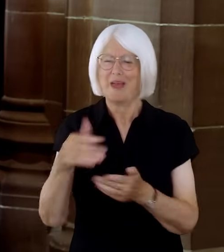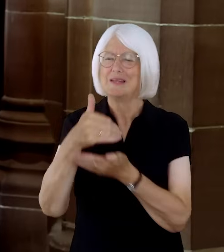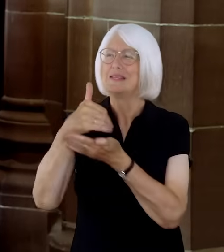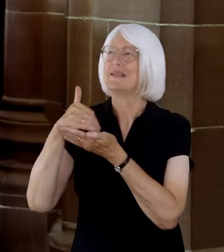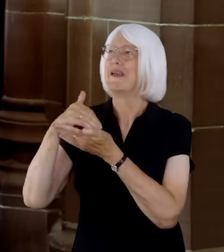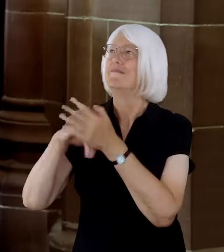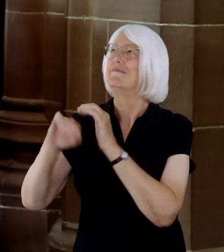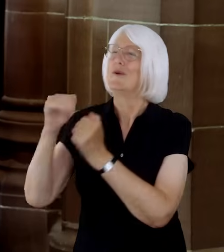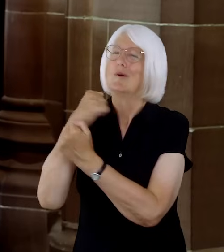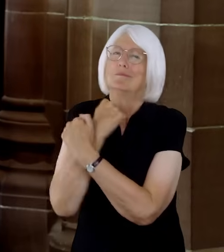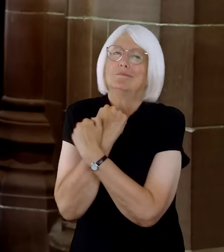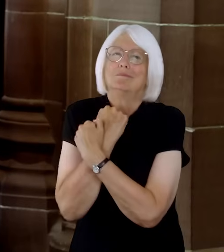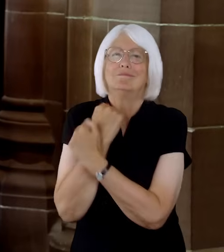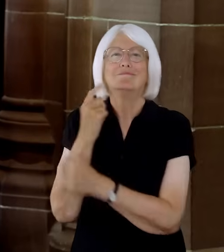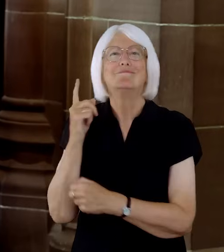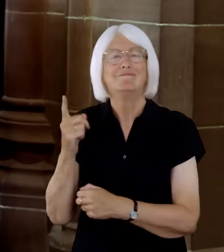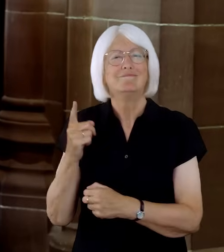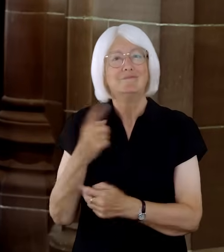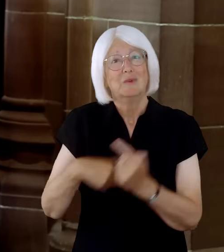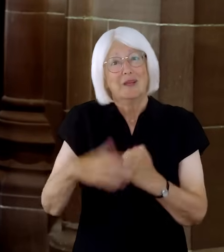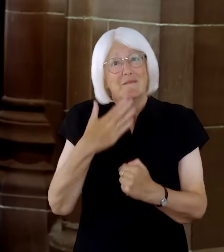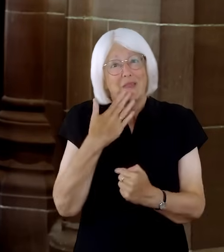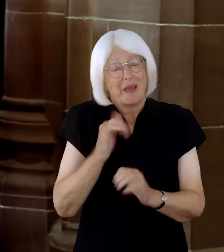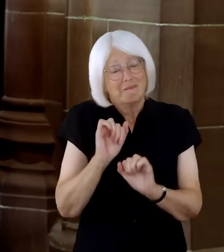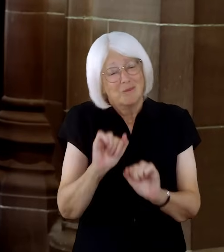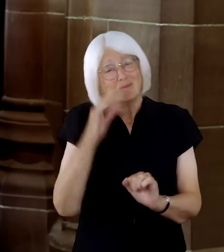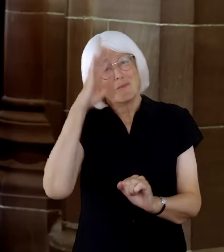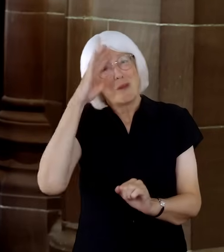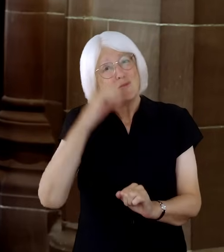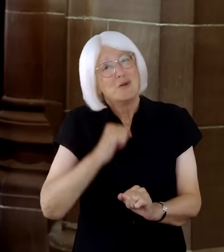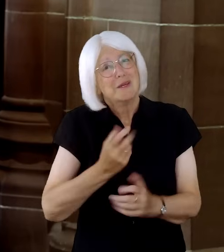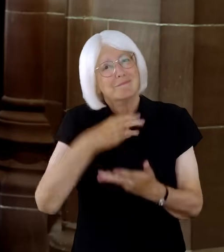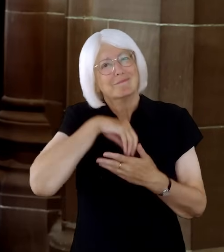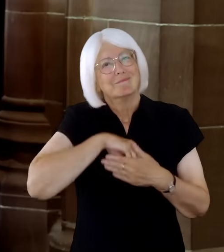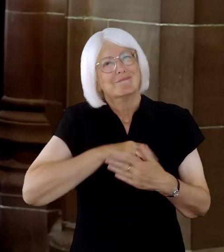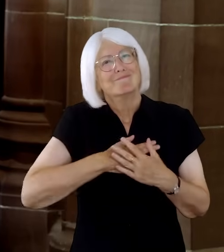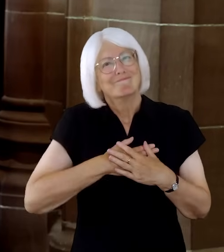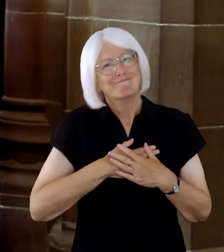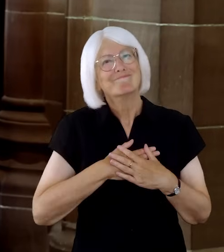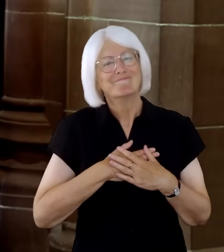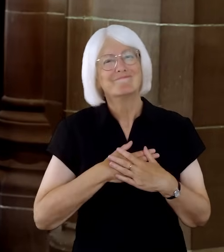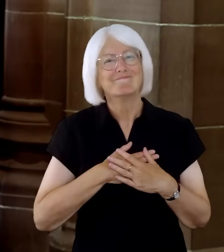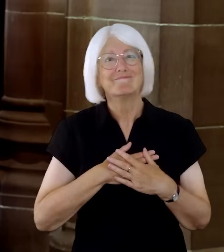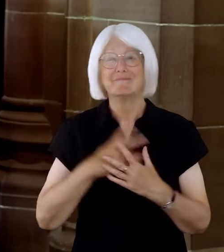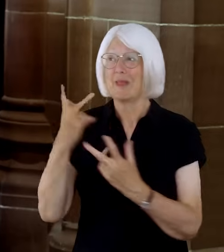in your loving embrace. We give thanks for the memories we treasure deep in our hearts.